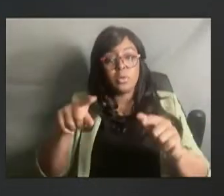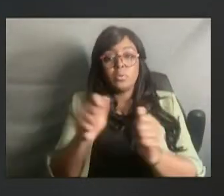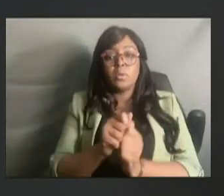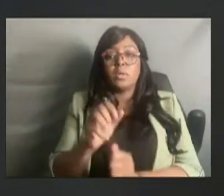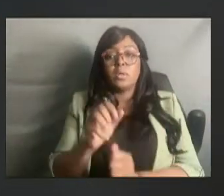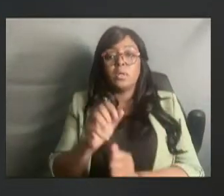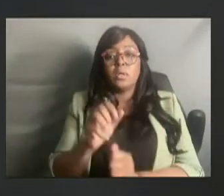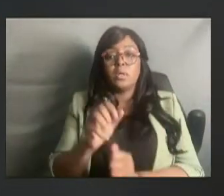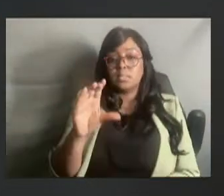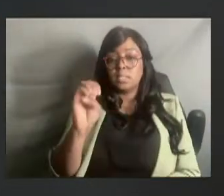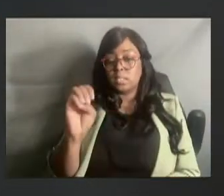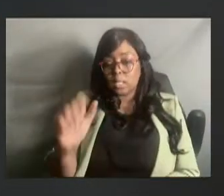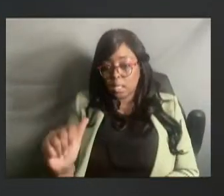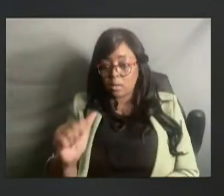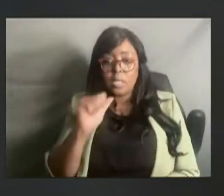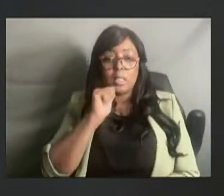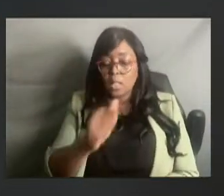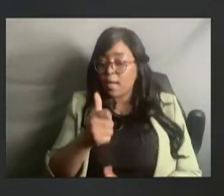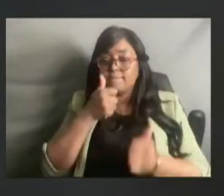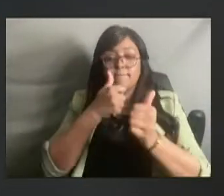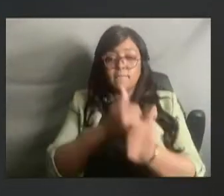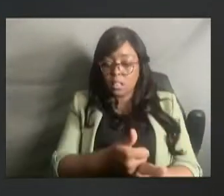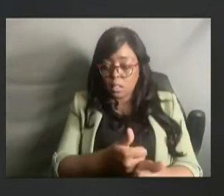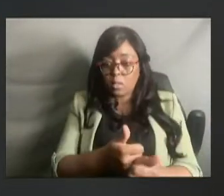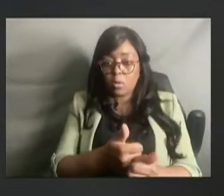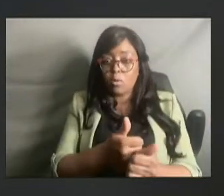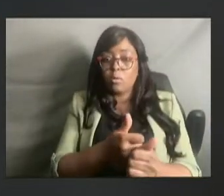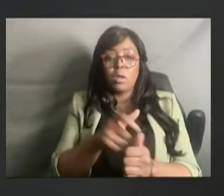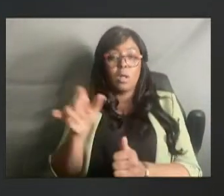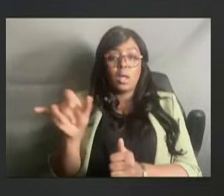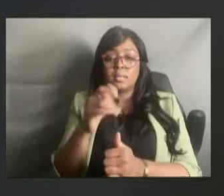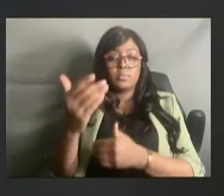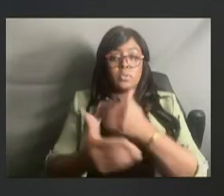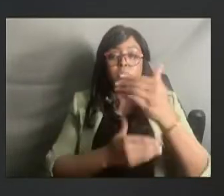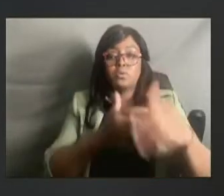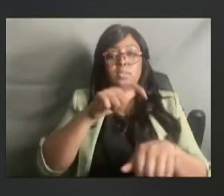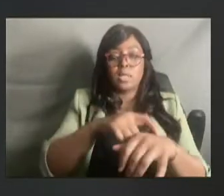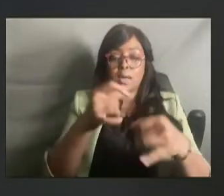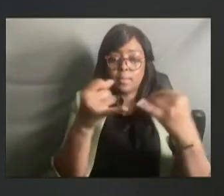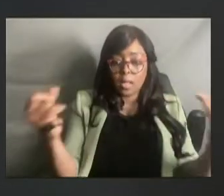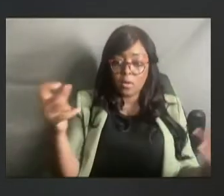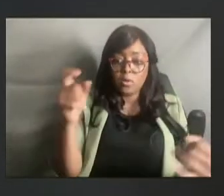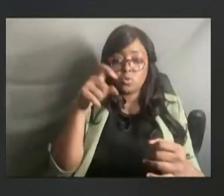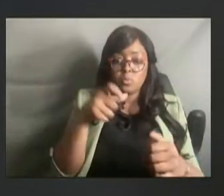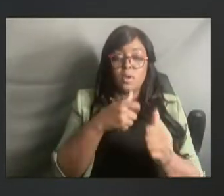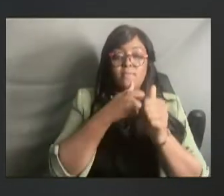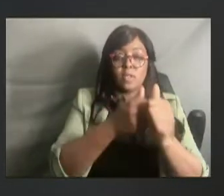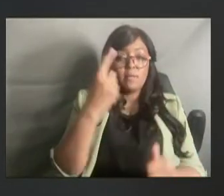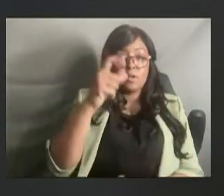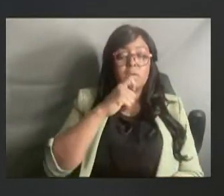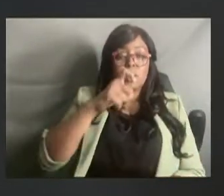would also like more information on why the agreement with MCP.